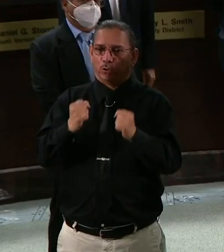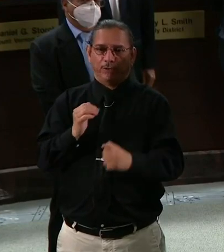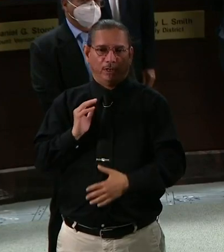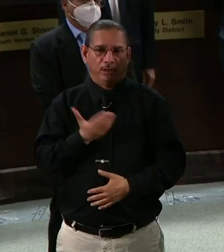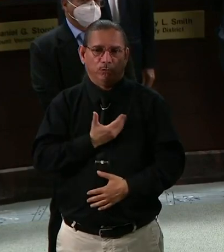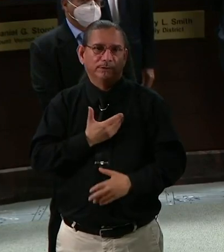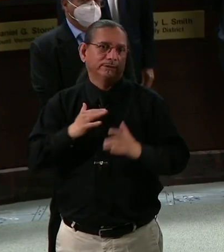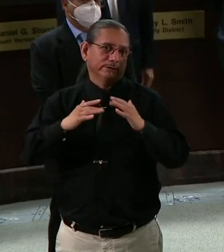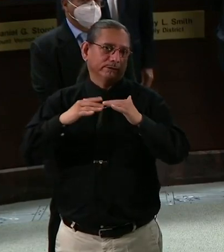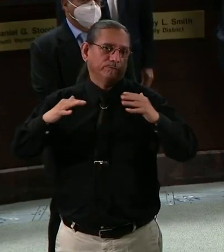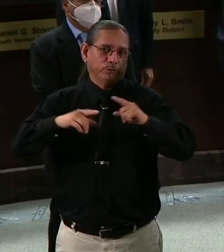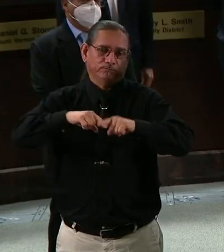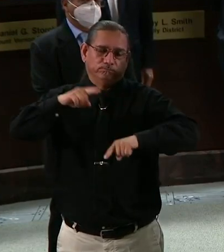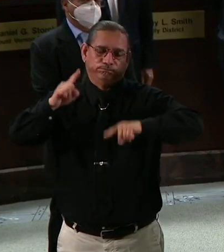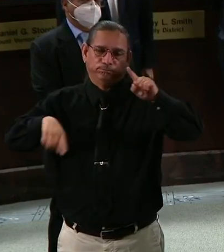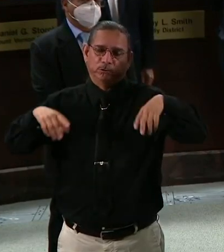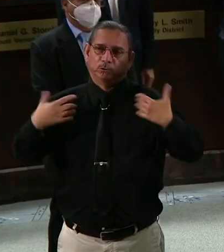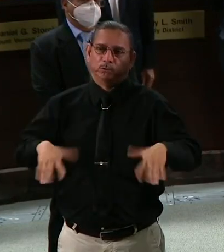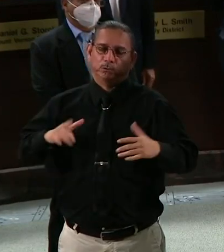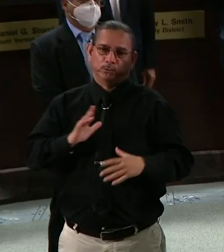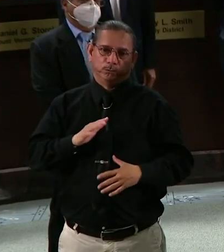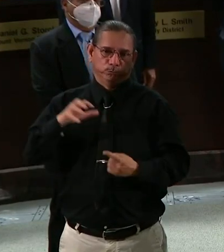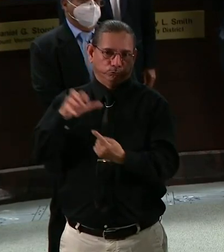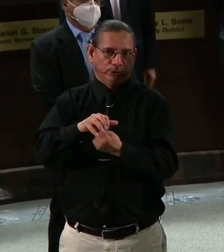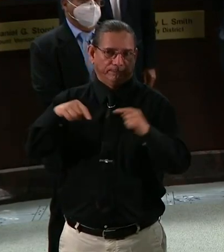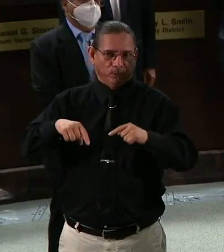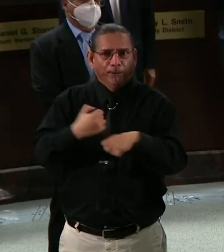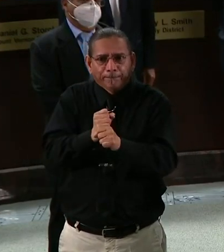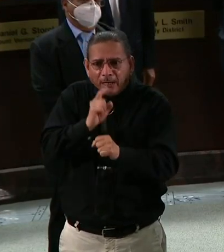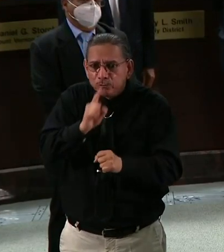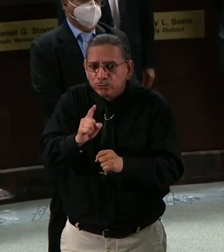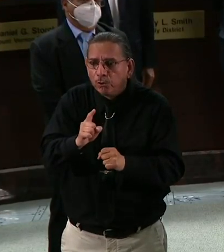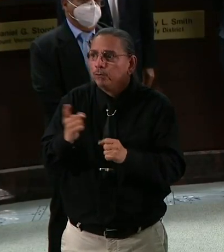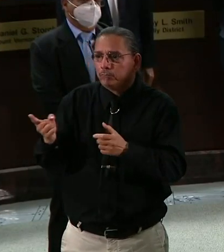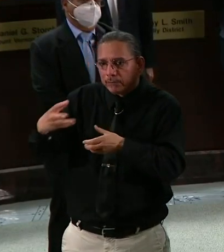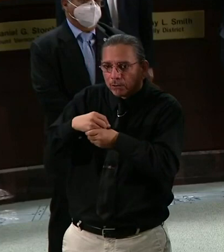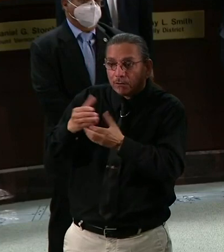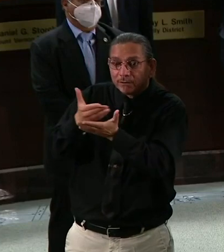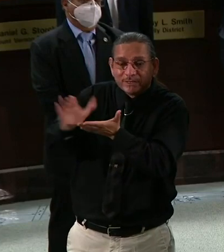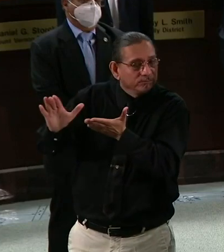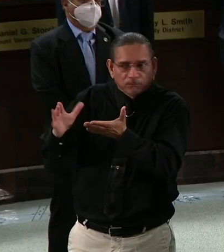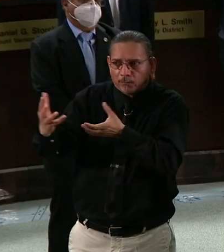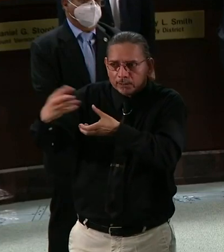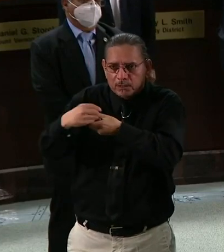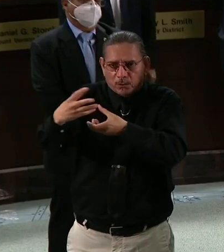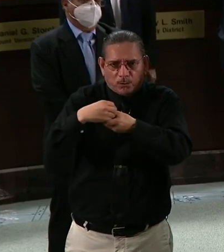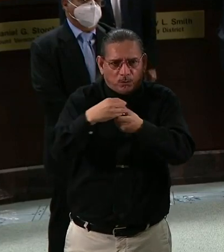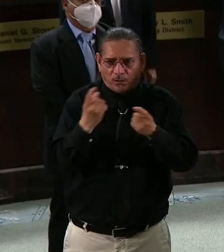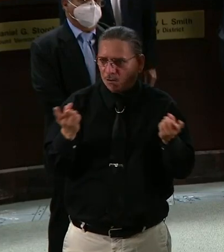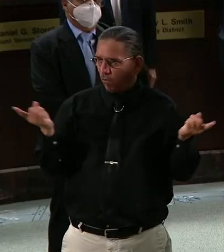IS VIRGIN GREATEST. AND THE ON AN WE WANT TO MAKE SURE THAT WE